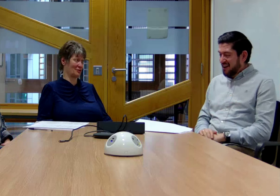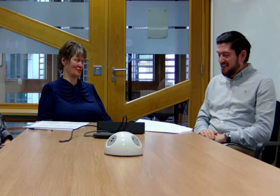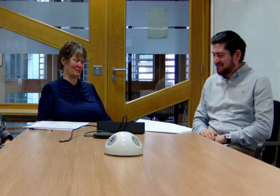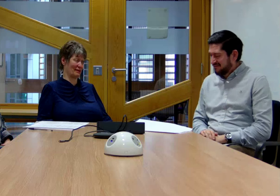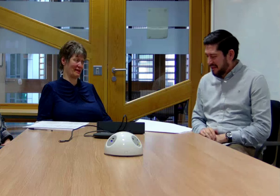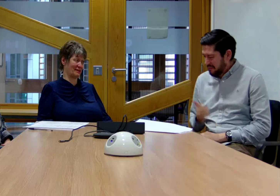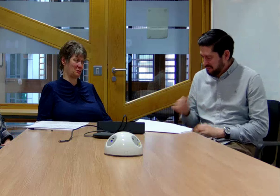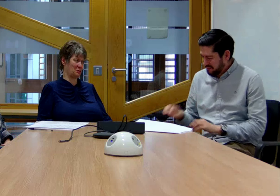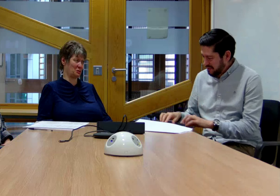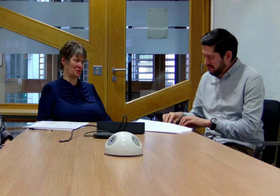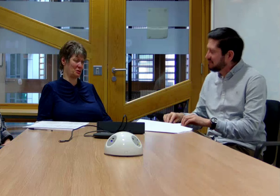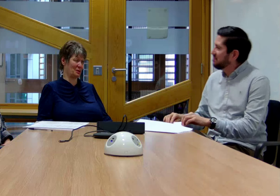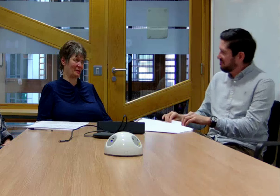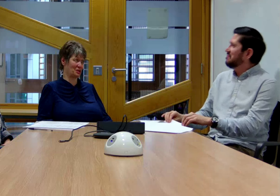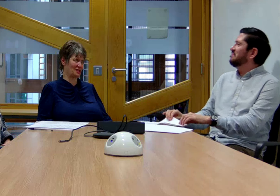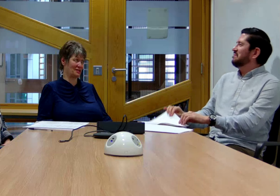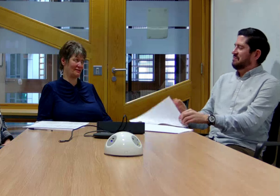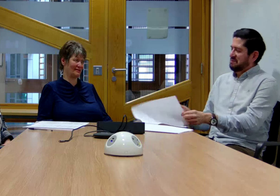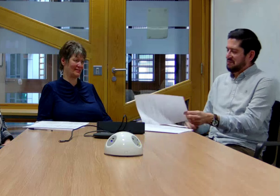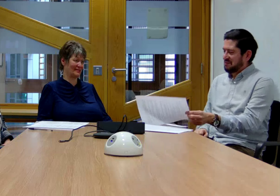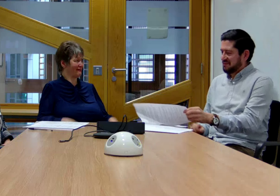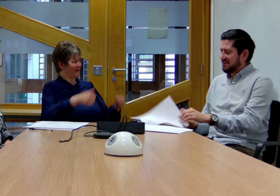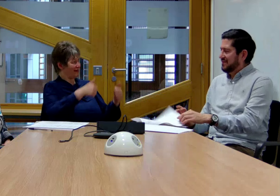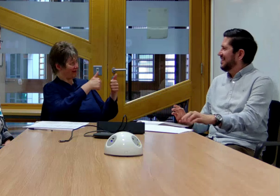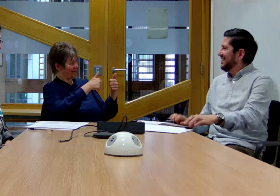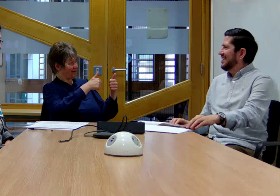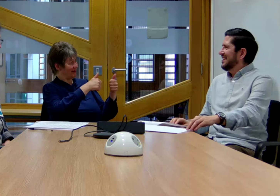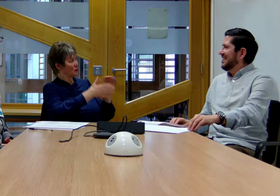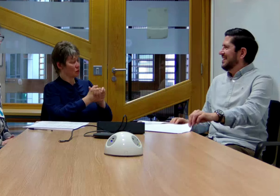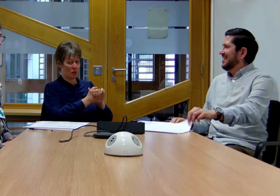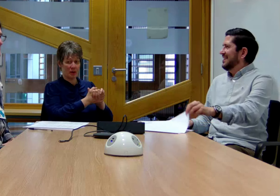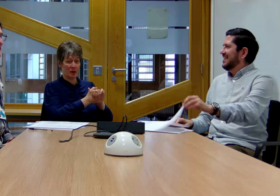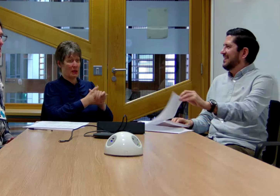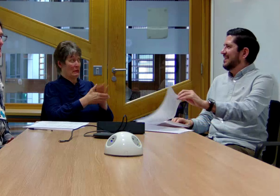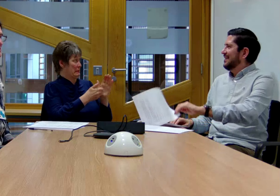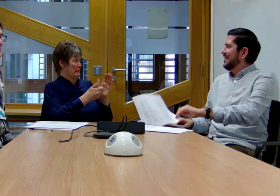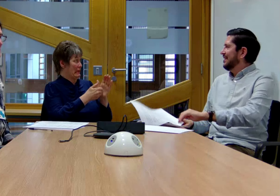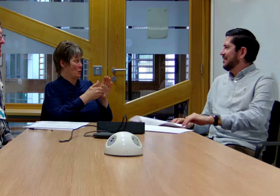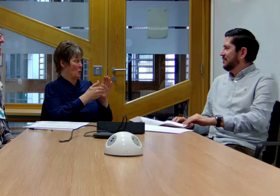to join in . So as I say, I think that there are lots of similarities between the two, which is great.